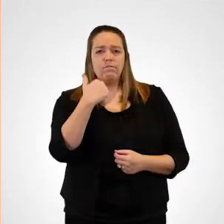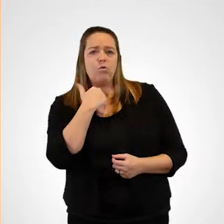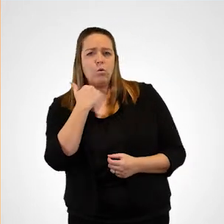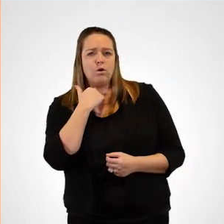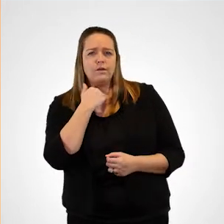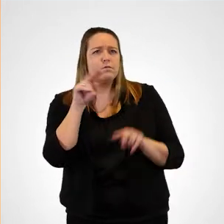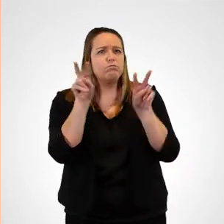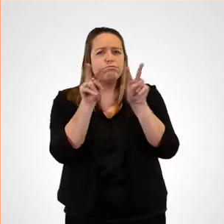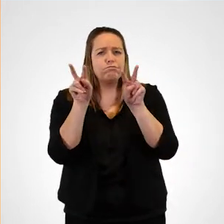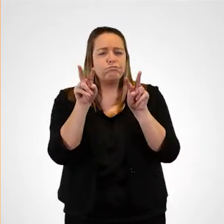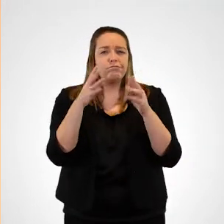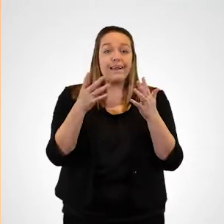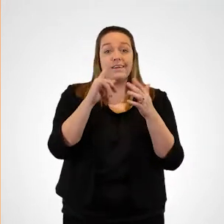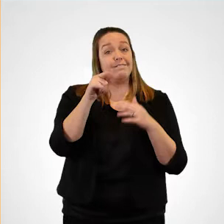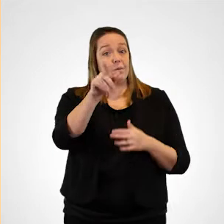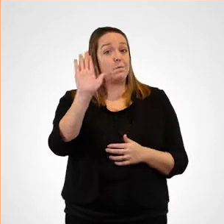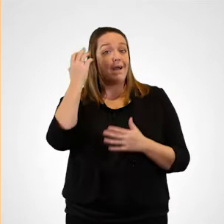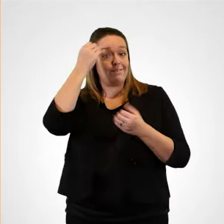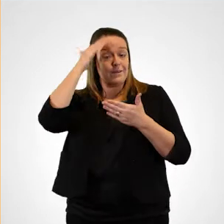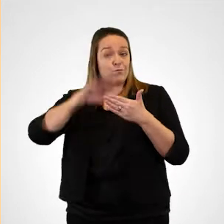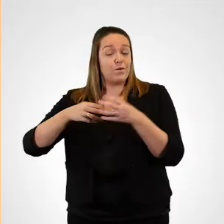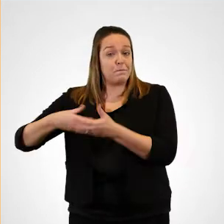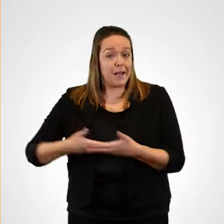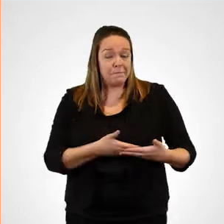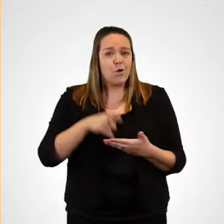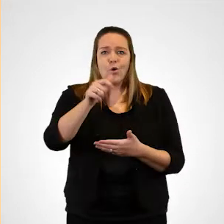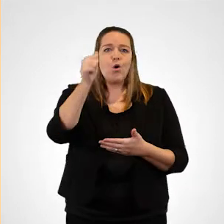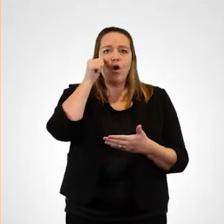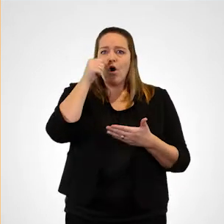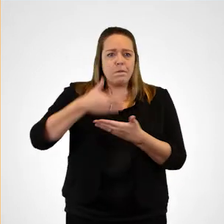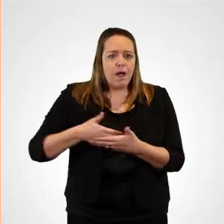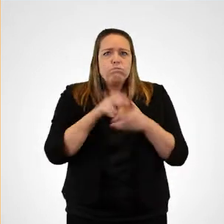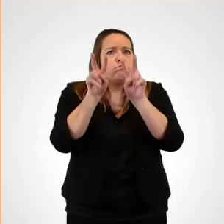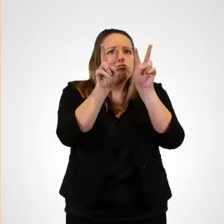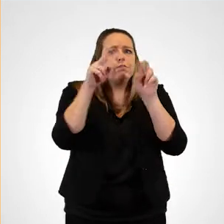In fact, if you've got any experience of young babies, you know just how much they look at faces,